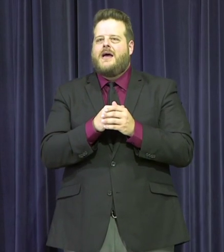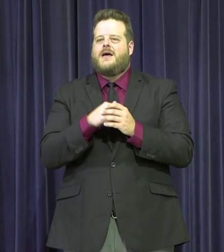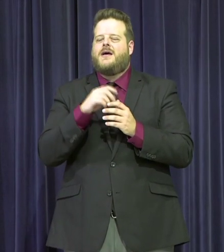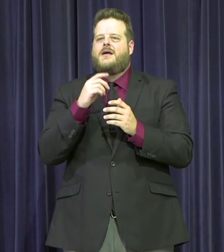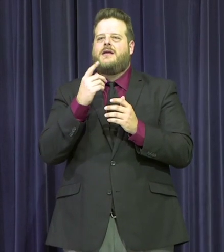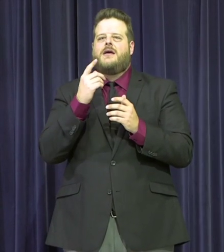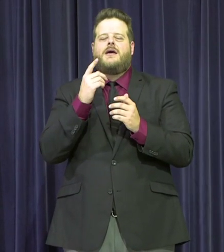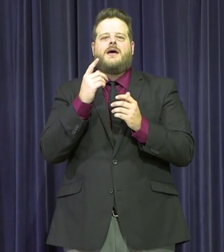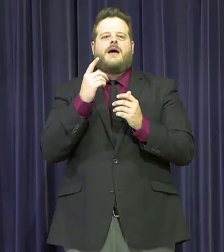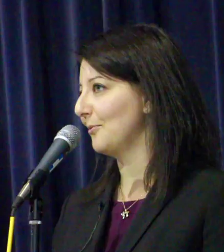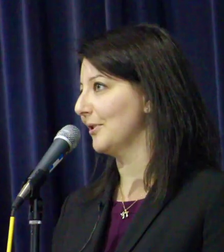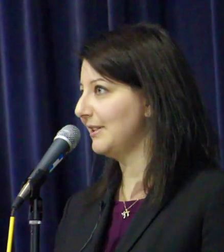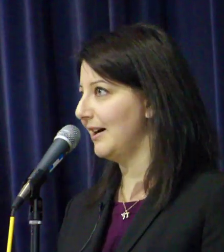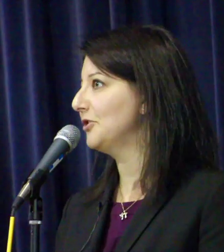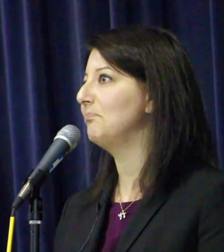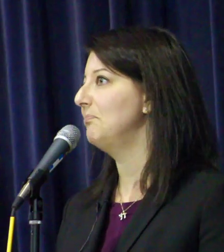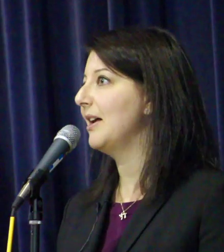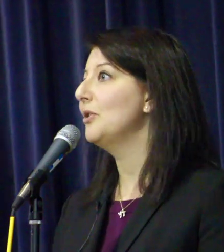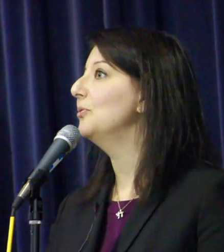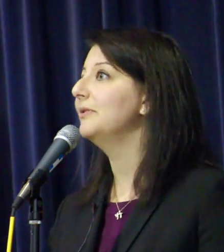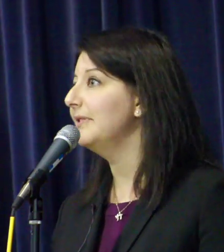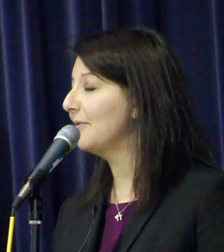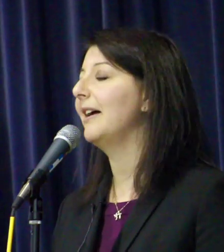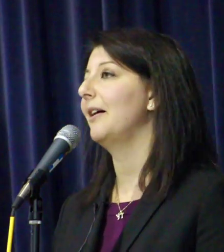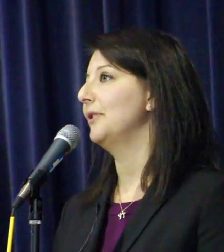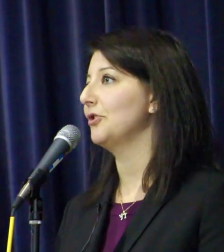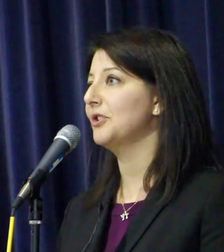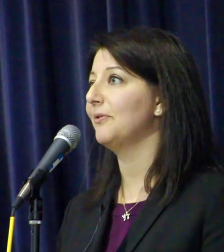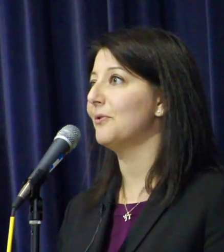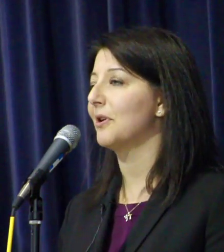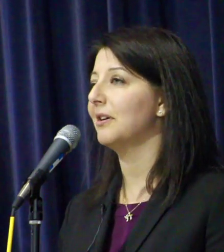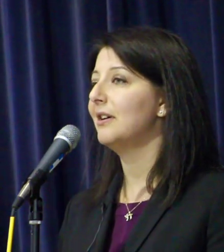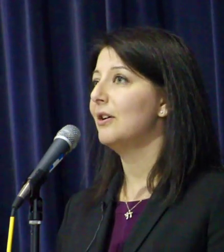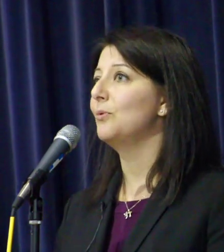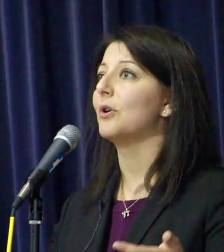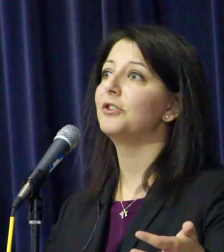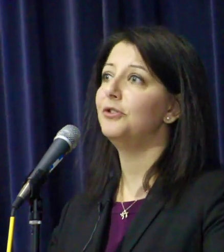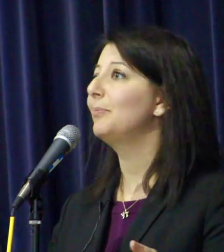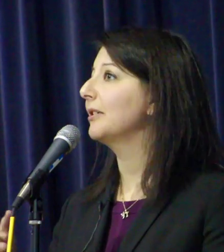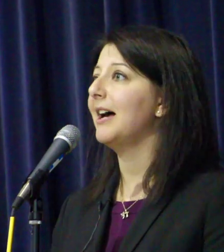person whose lives were touched, who never had health insurance before, worked two part